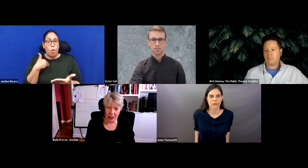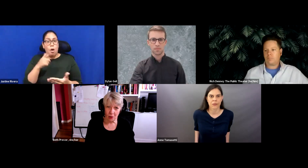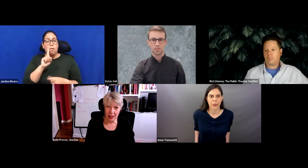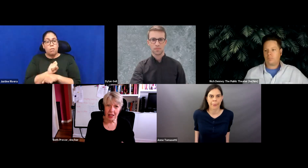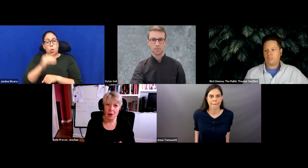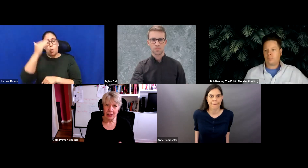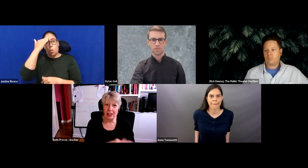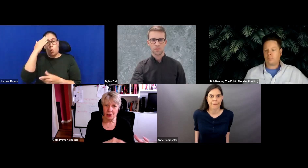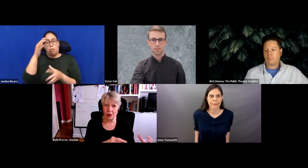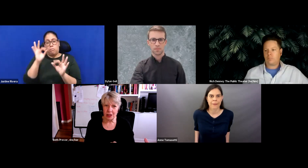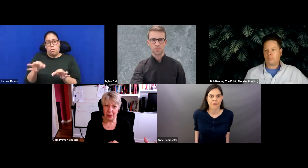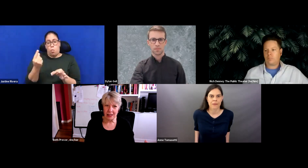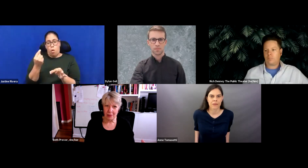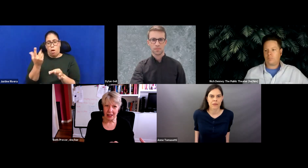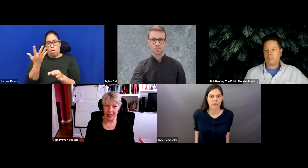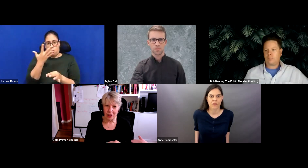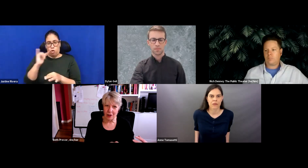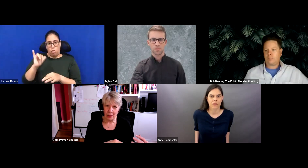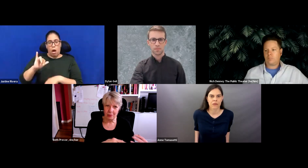what it was, but I knew it was about something that was very